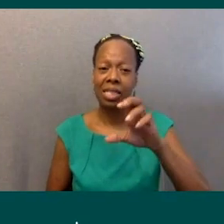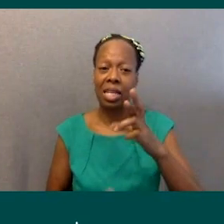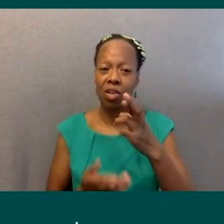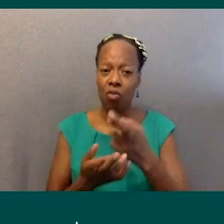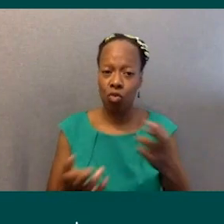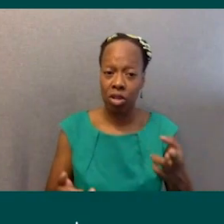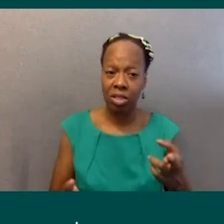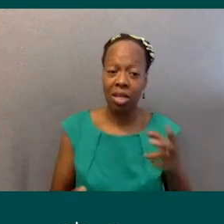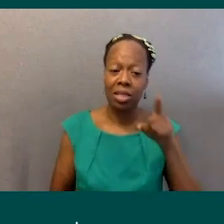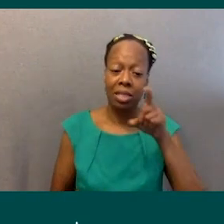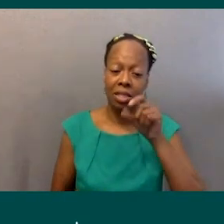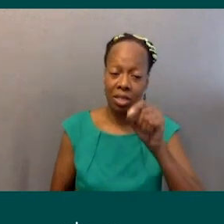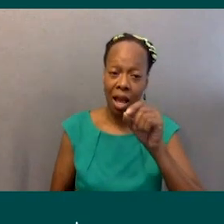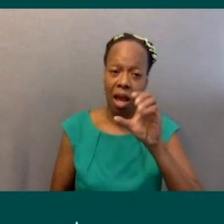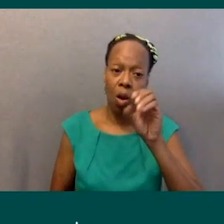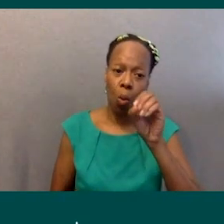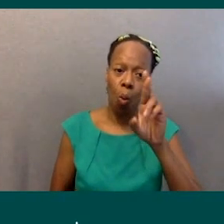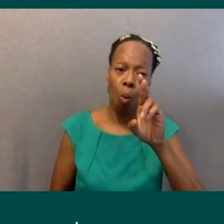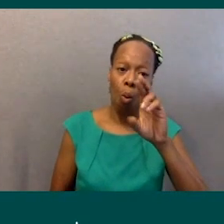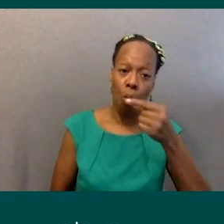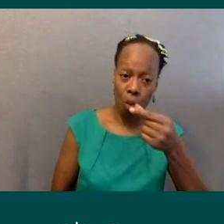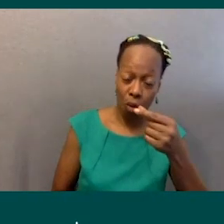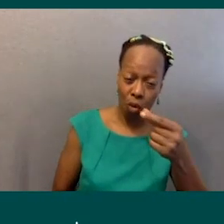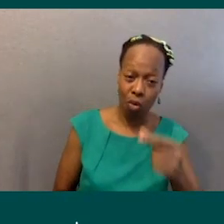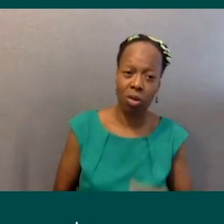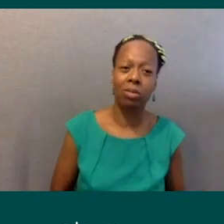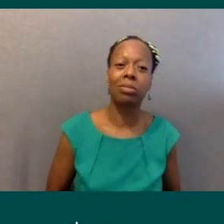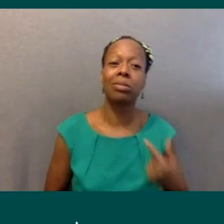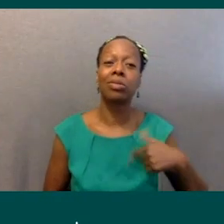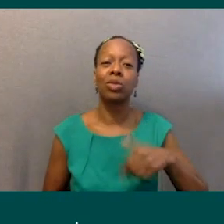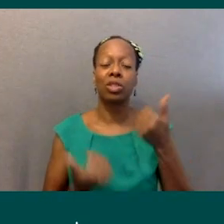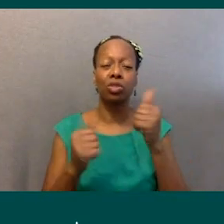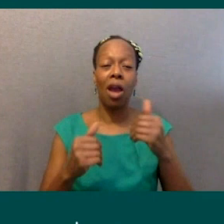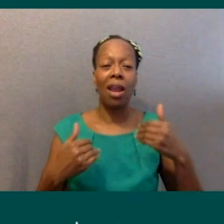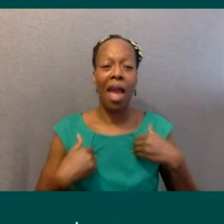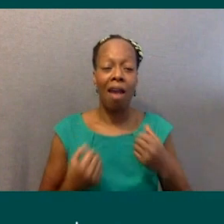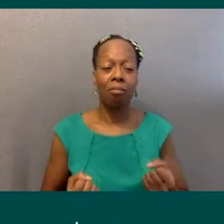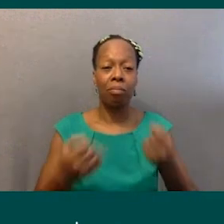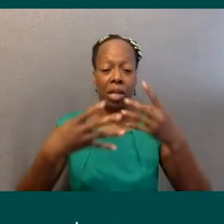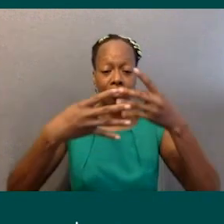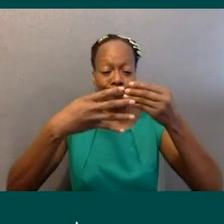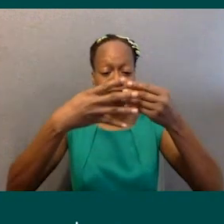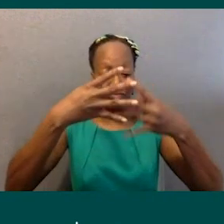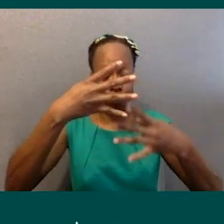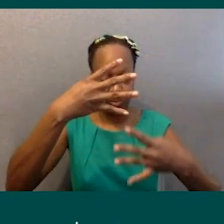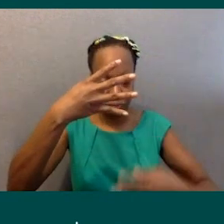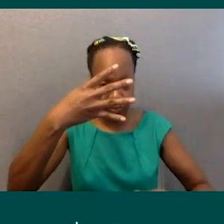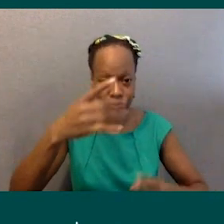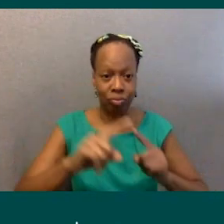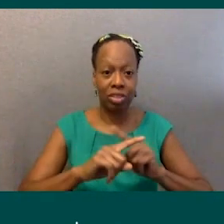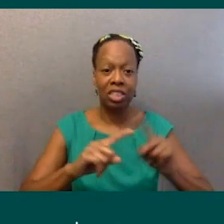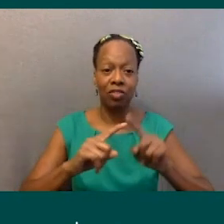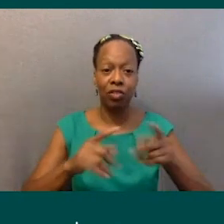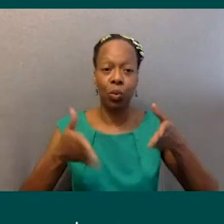where we try to have a lot of these different, I suppose, modalities and interventions discussed and talked about.